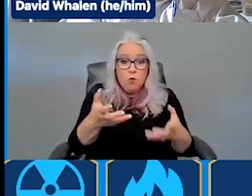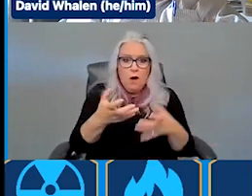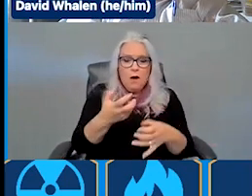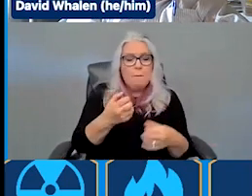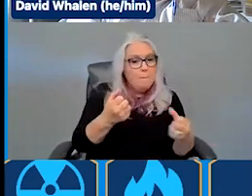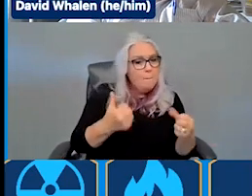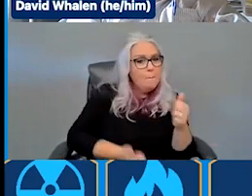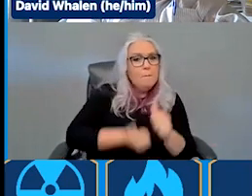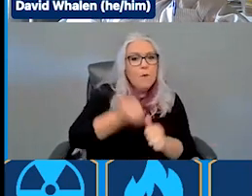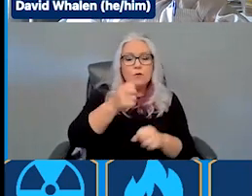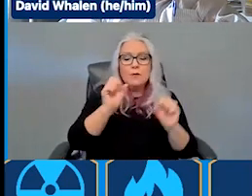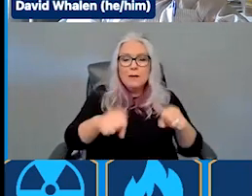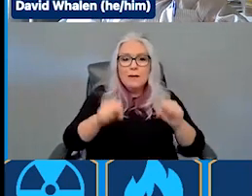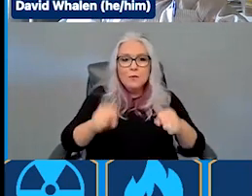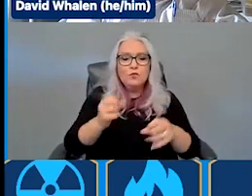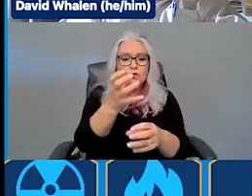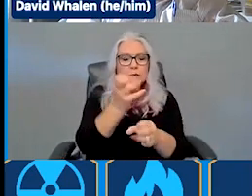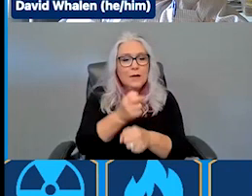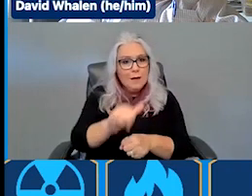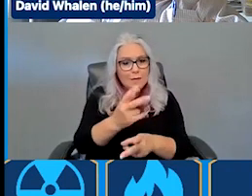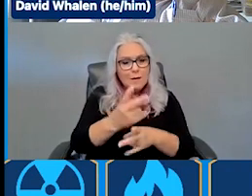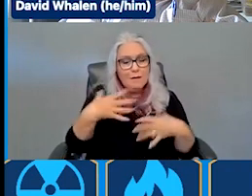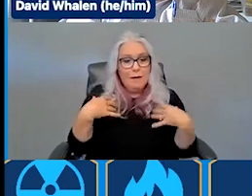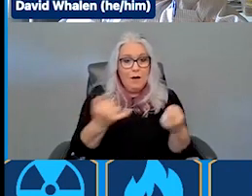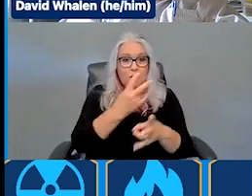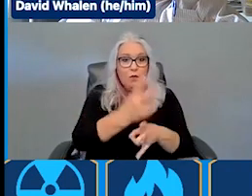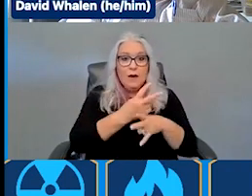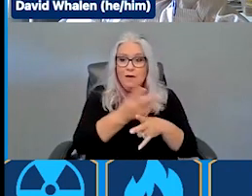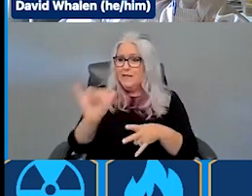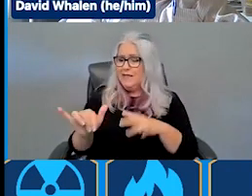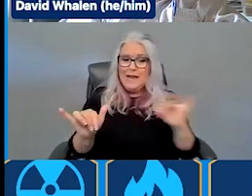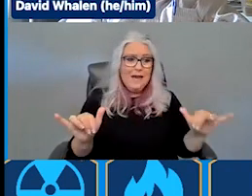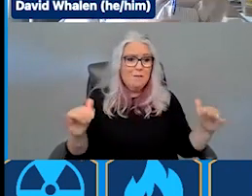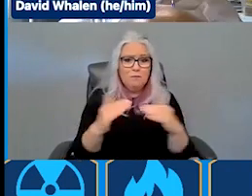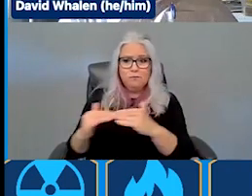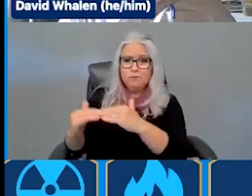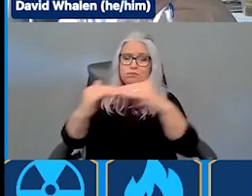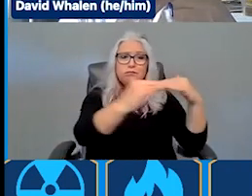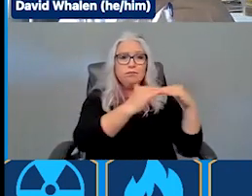healthcare as their nondisabled peers. That is why equity is the key term here.